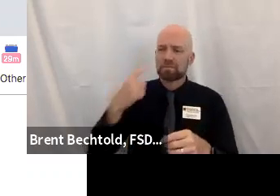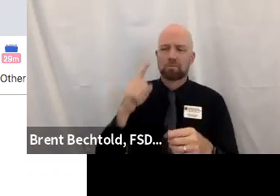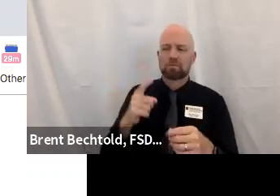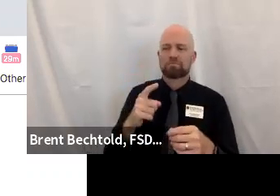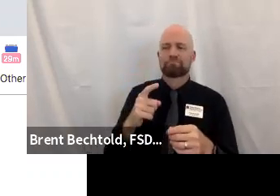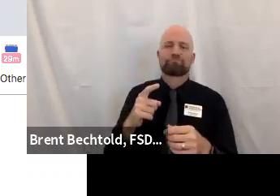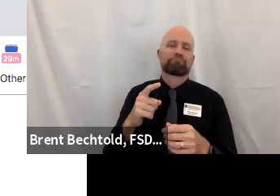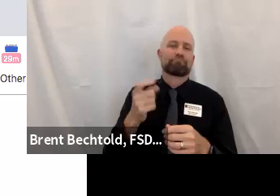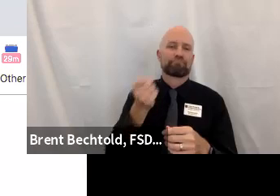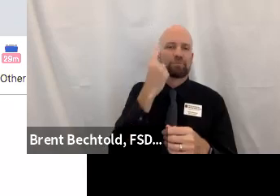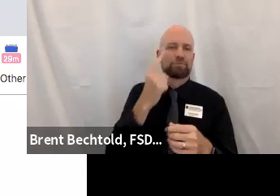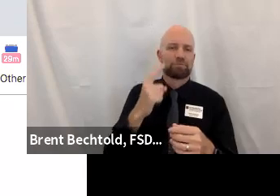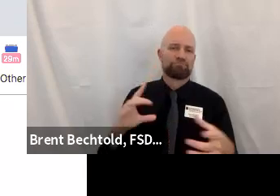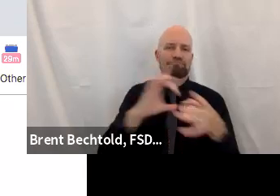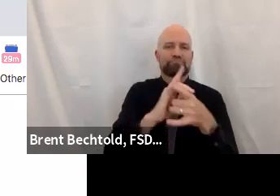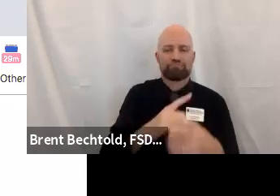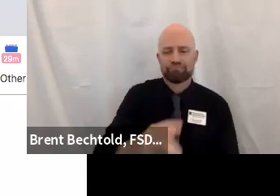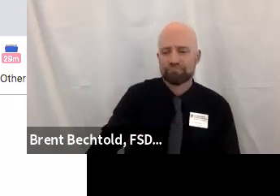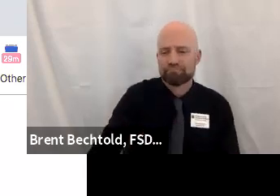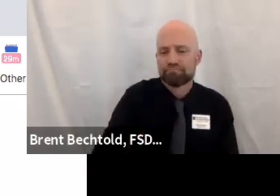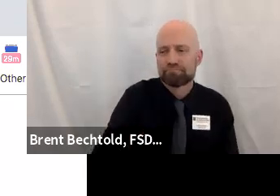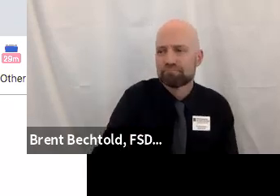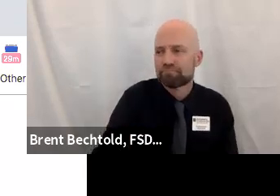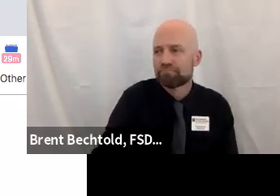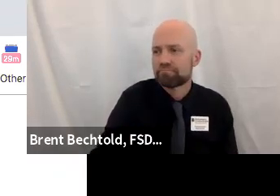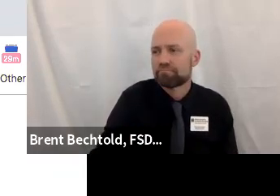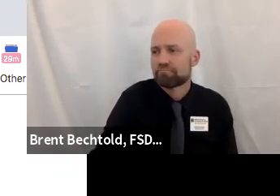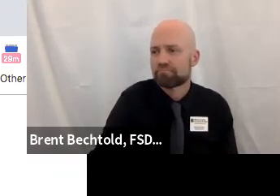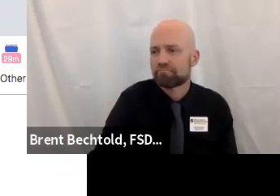Word knowledge is needed for comprehension and connections.